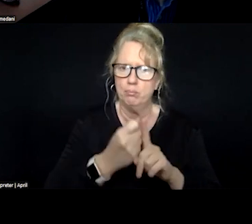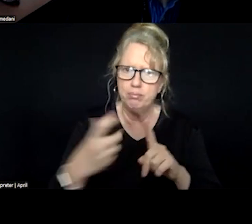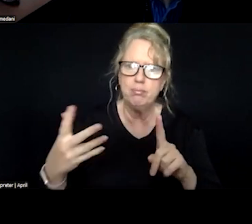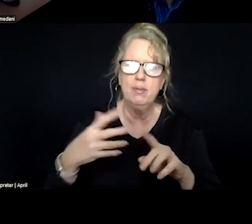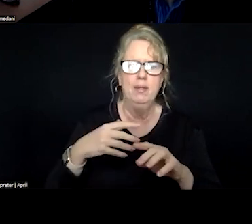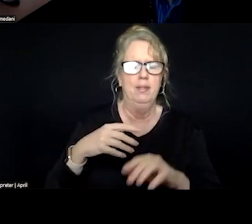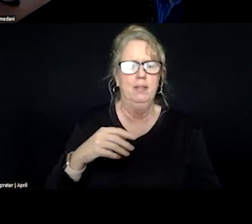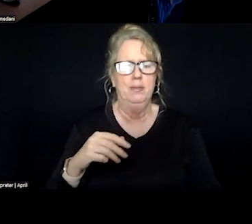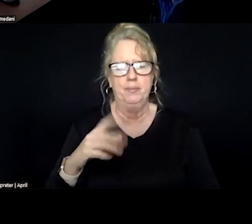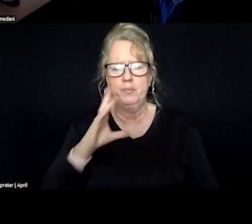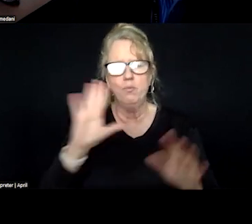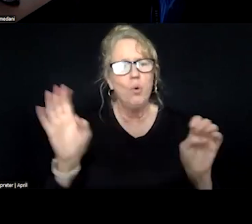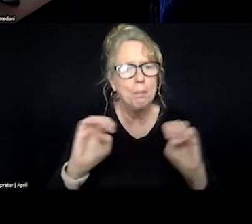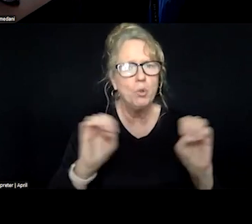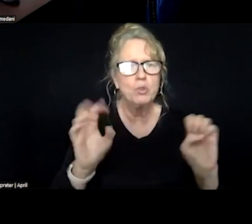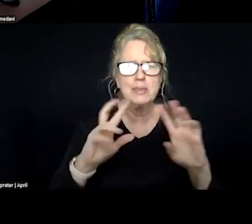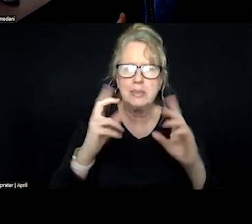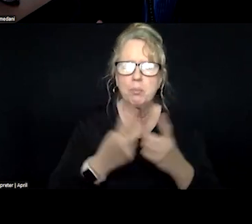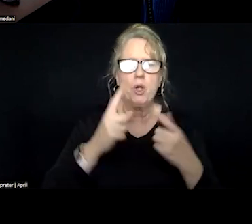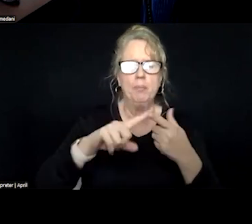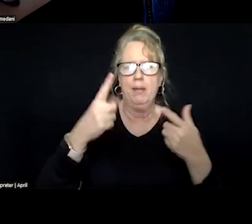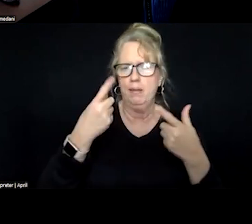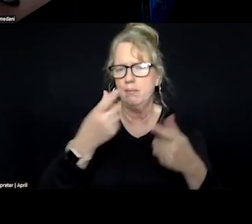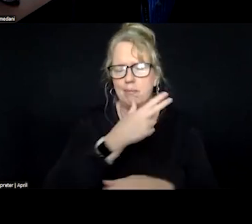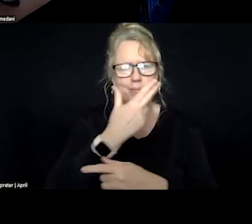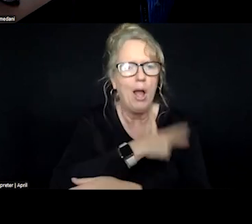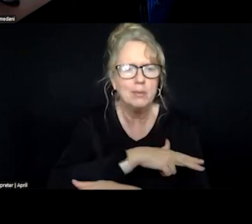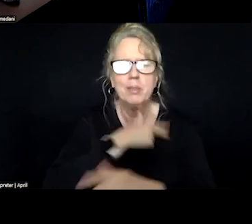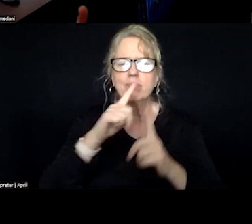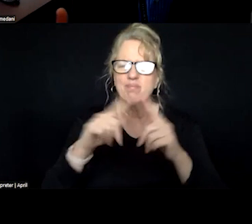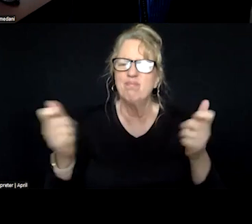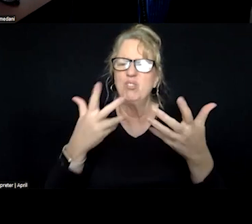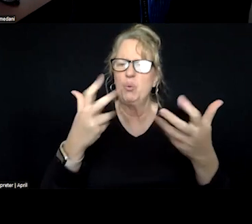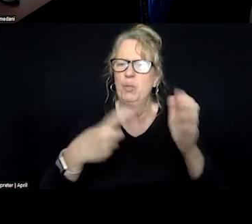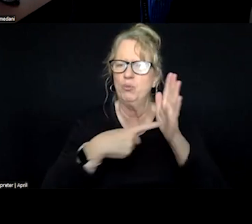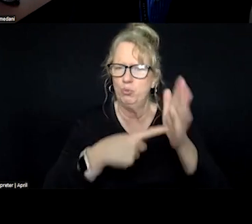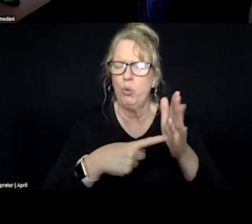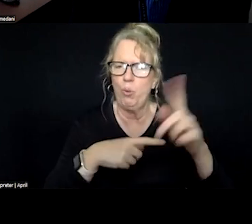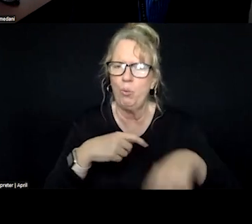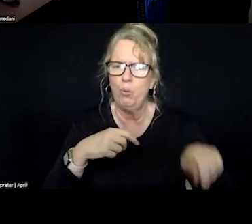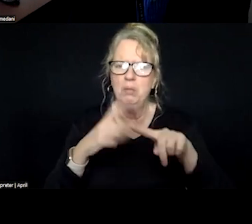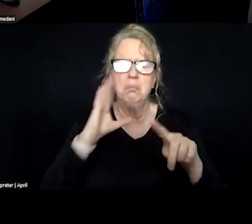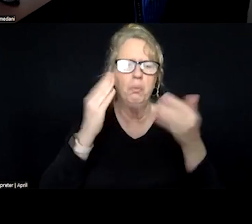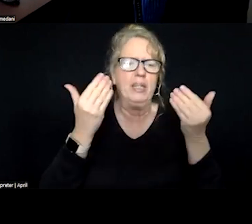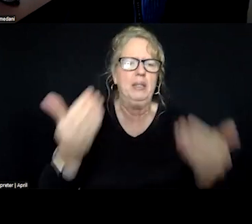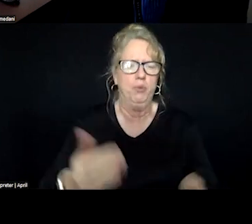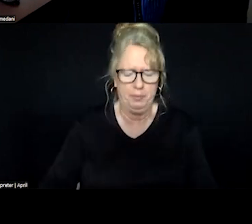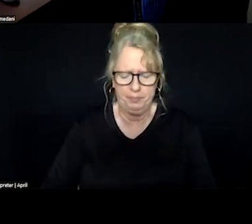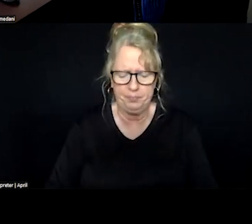EMERGENCY DEPARTMENTS AND HOSPITALS AND WE CAN SHOW CASE THAT AS WELL.